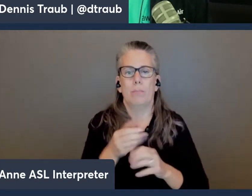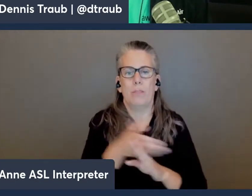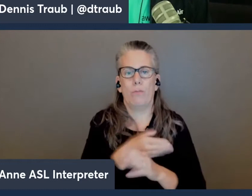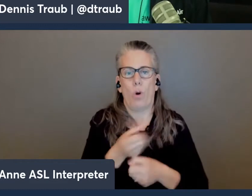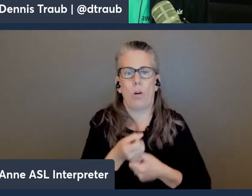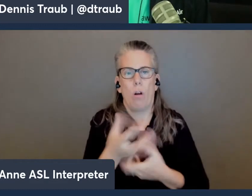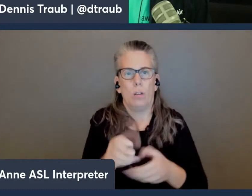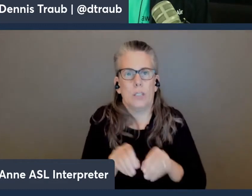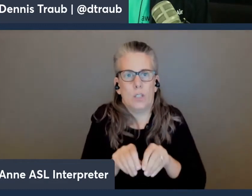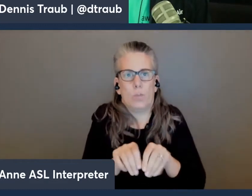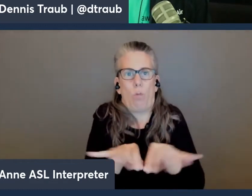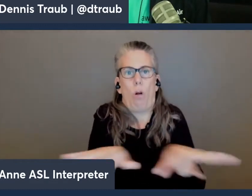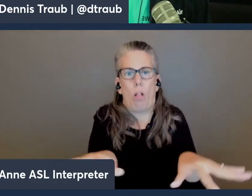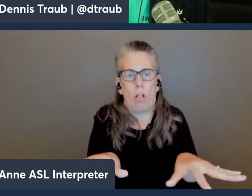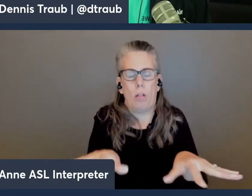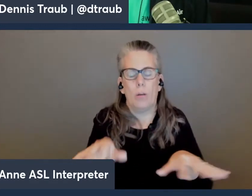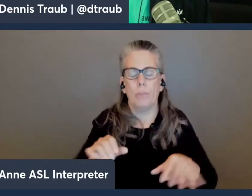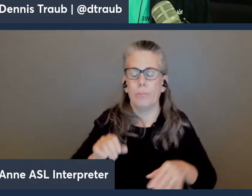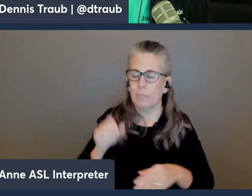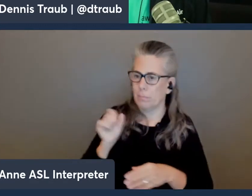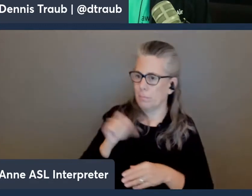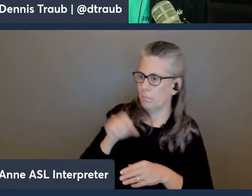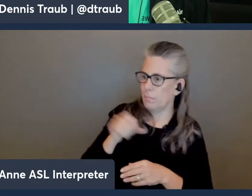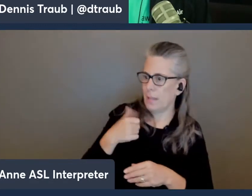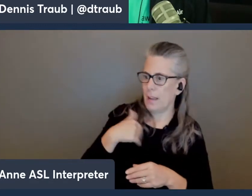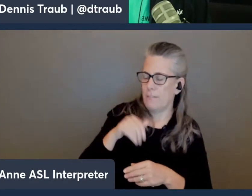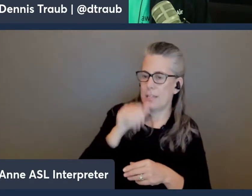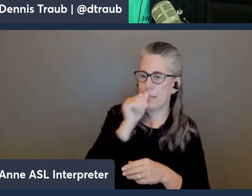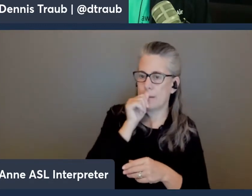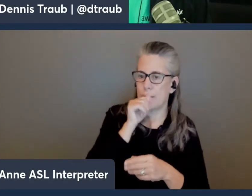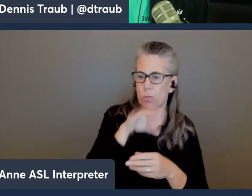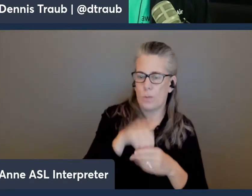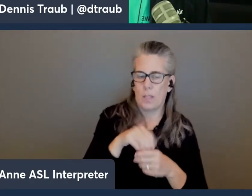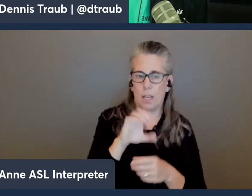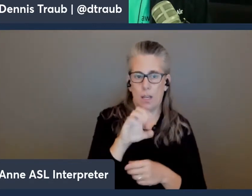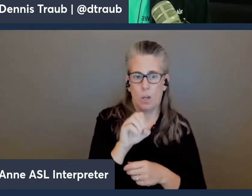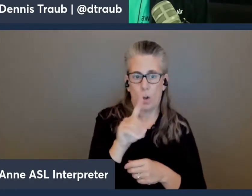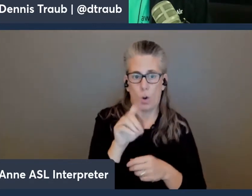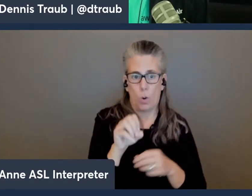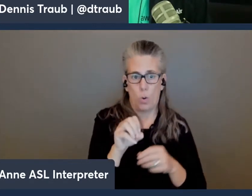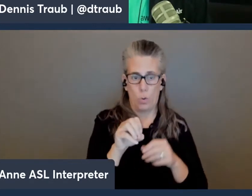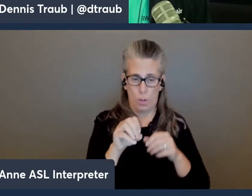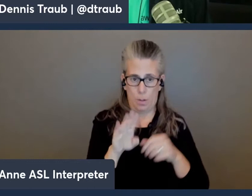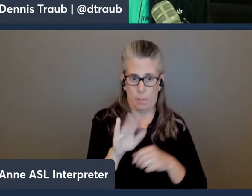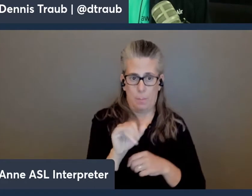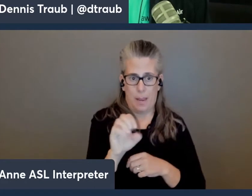being inside of your code base is always a problem, right? When I was really young and not so-